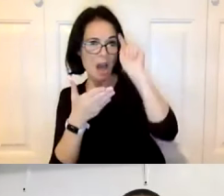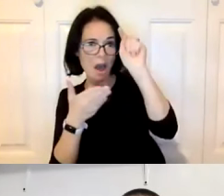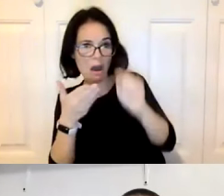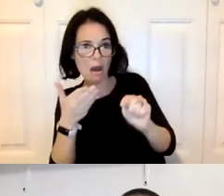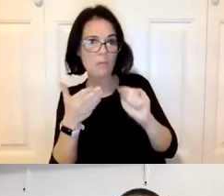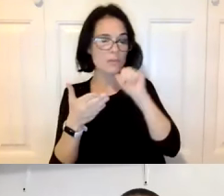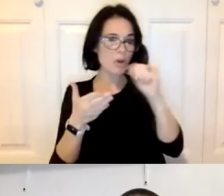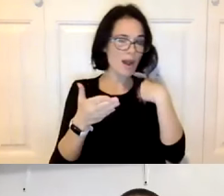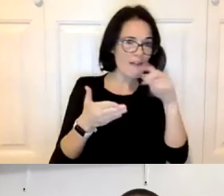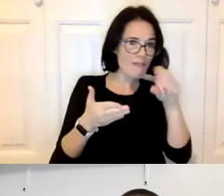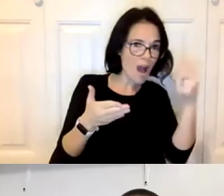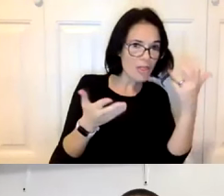Check with your healthcare provider